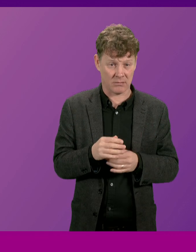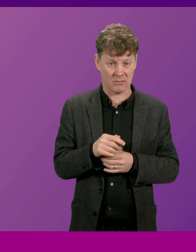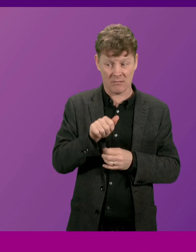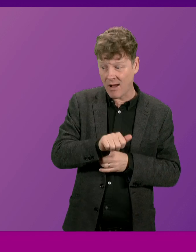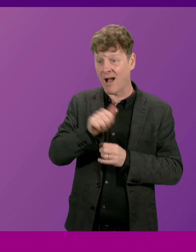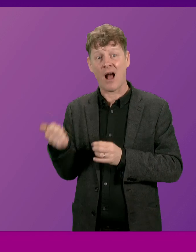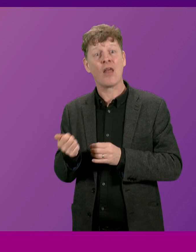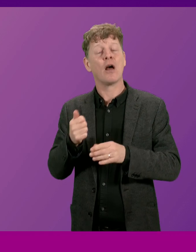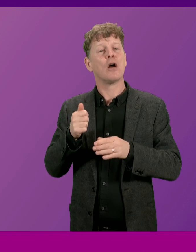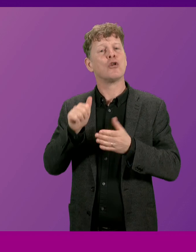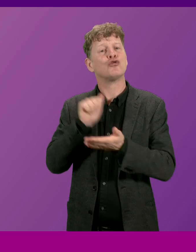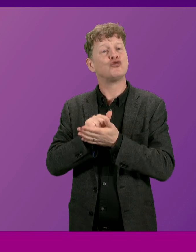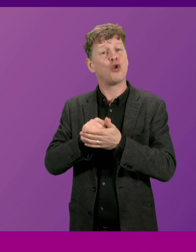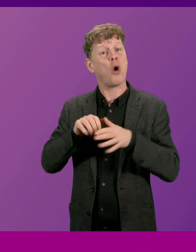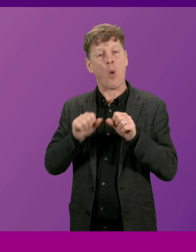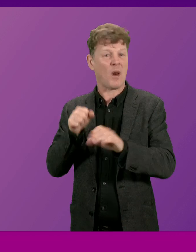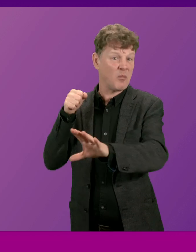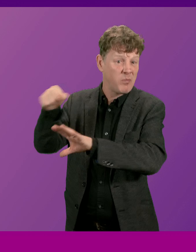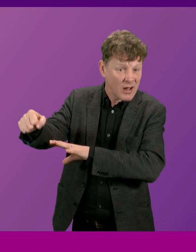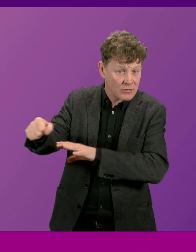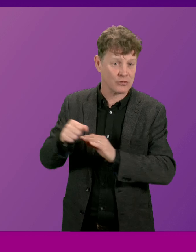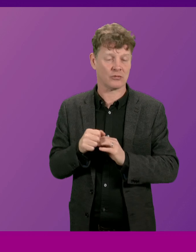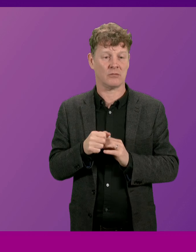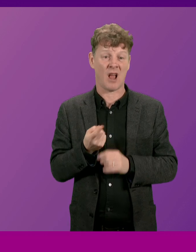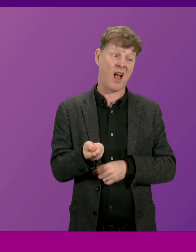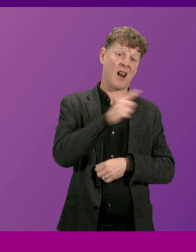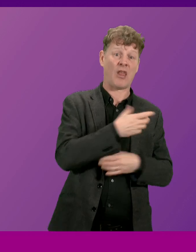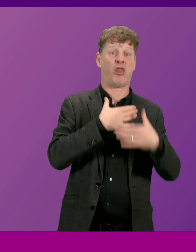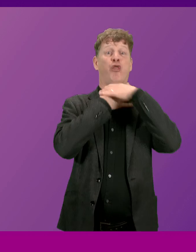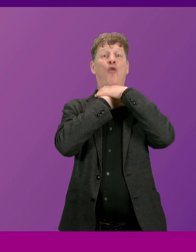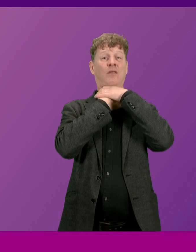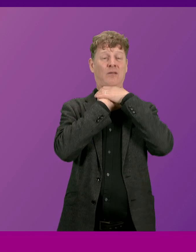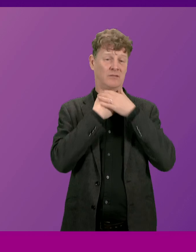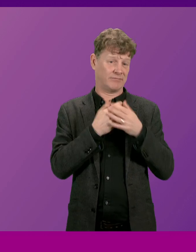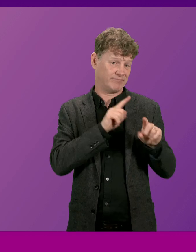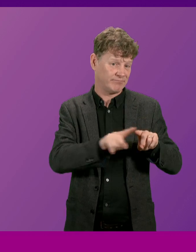owner being punched and a store manager being throttled. Those are not isolated incidents.